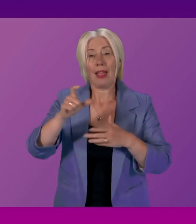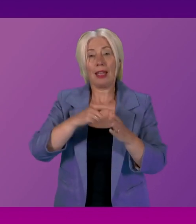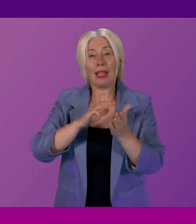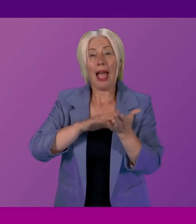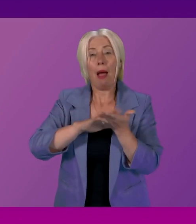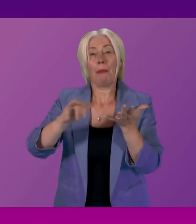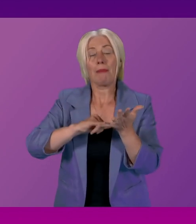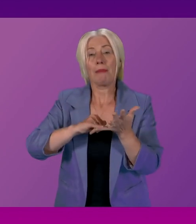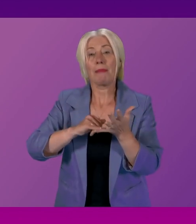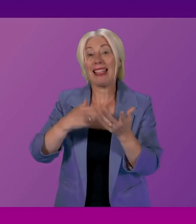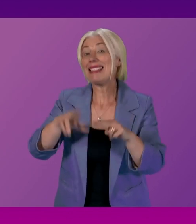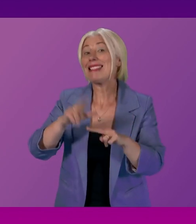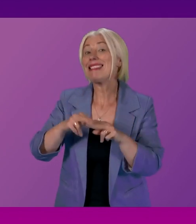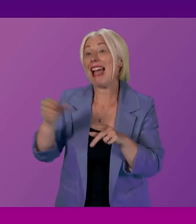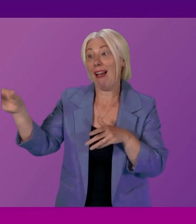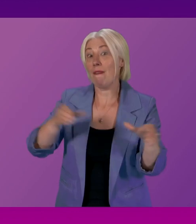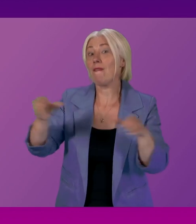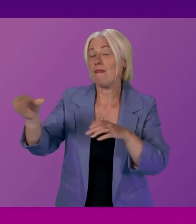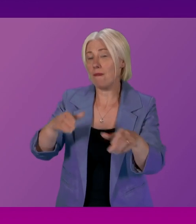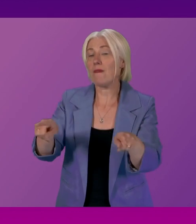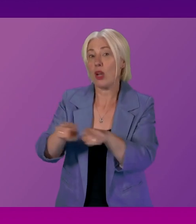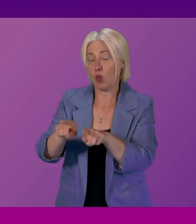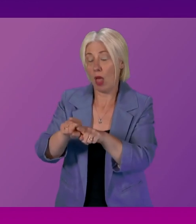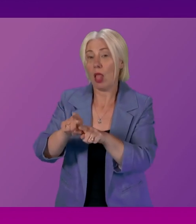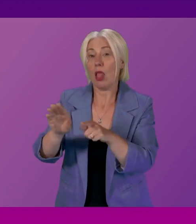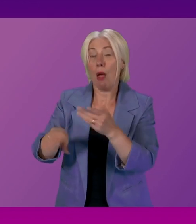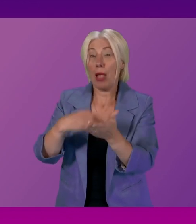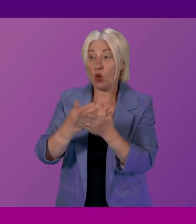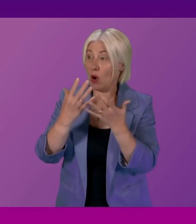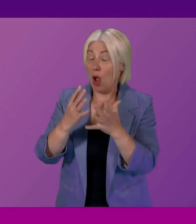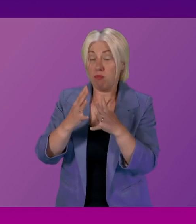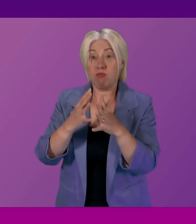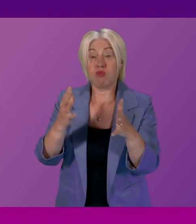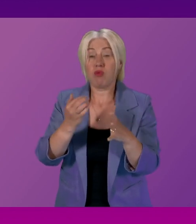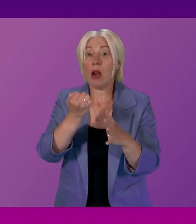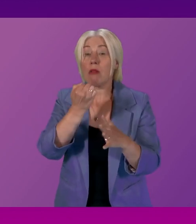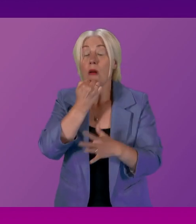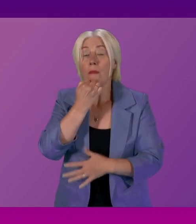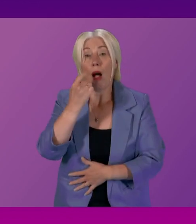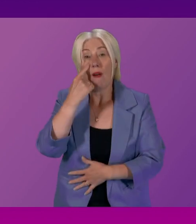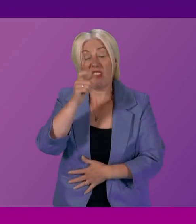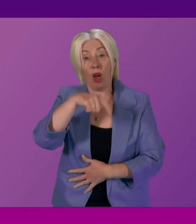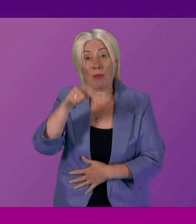staff in particular, and of the fact that record numbers of young people are being seen through those services.